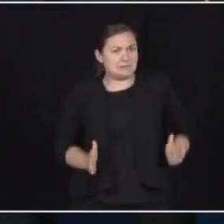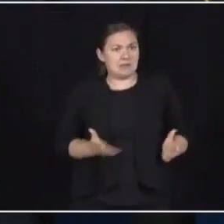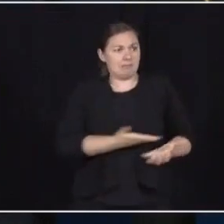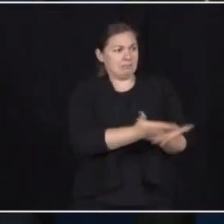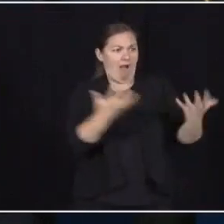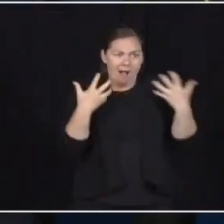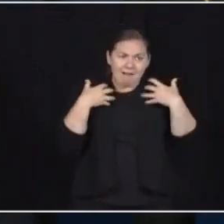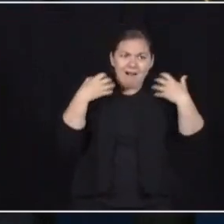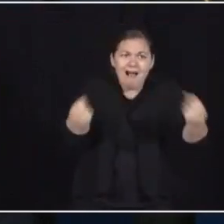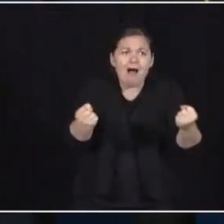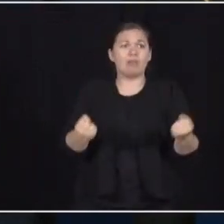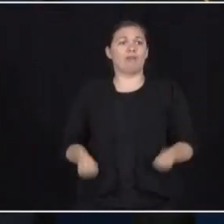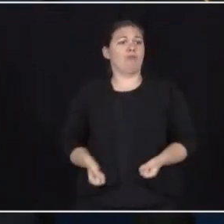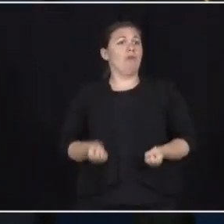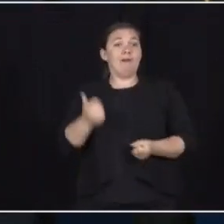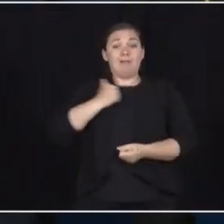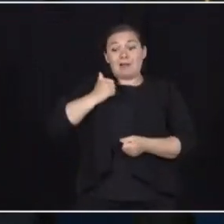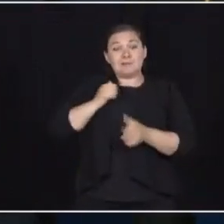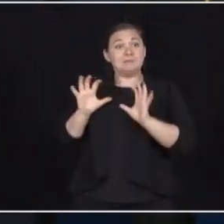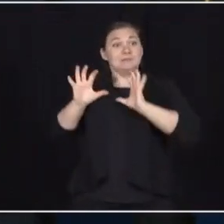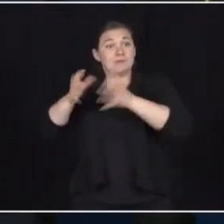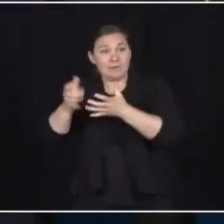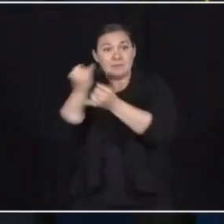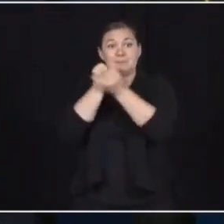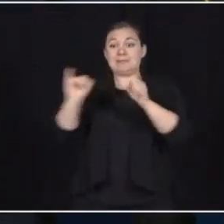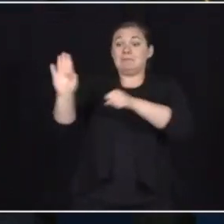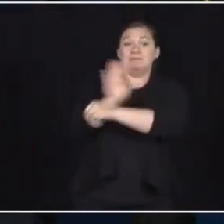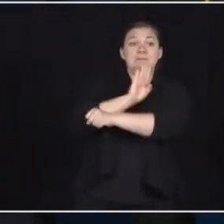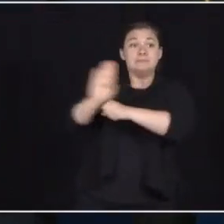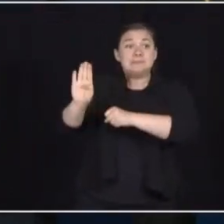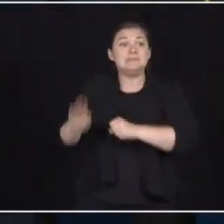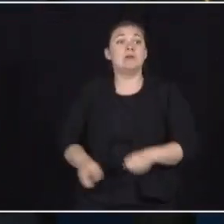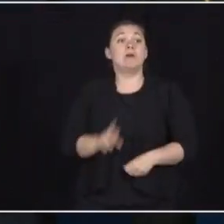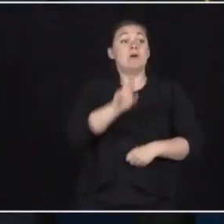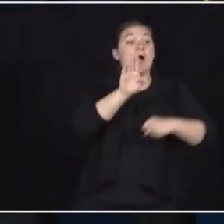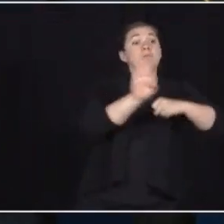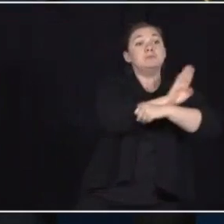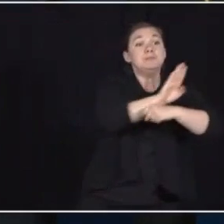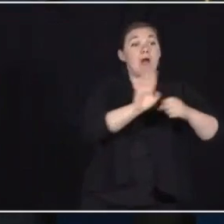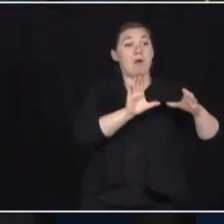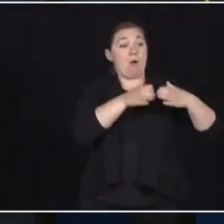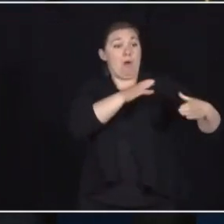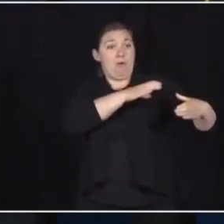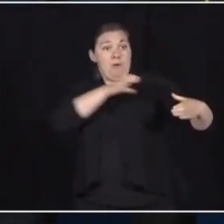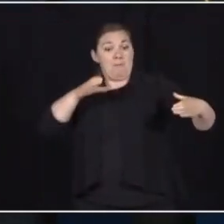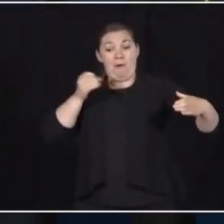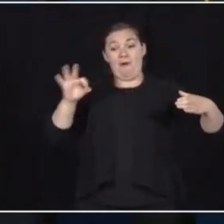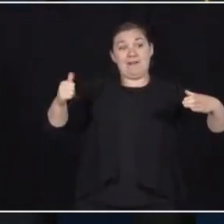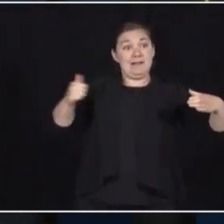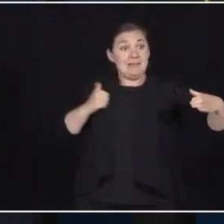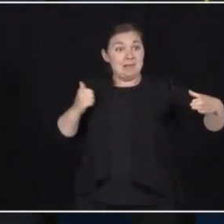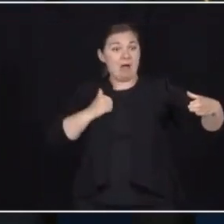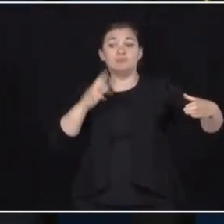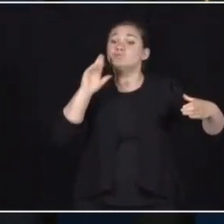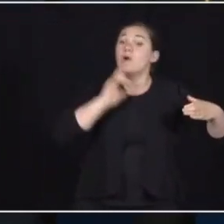I want to congratulate the business Council of Canada, the Canadian Federation of an abundant business, the retail Council of Canada, restaurants Canada and the other